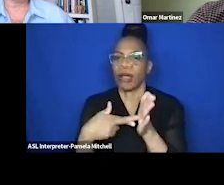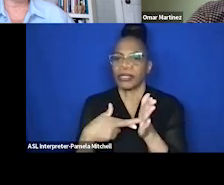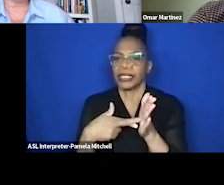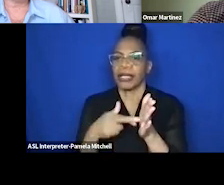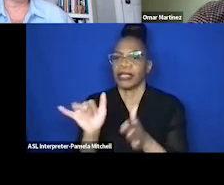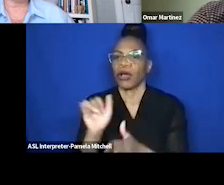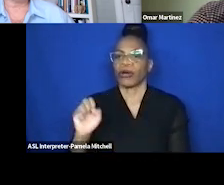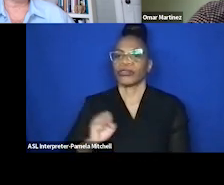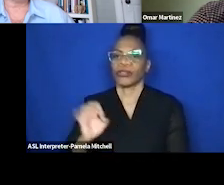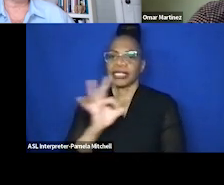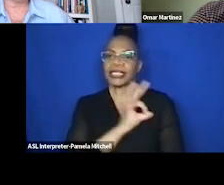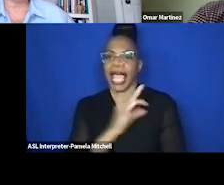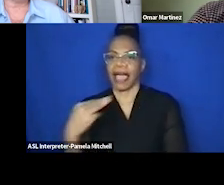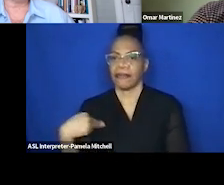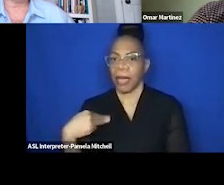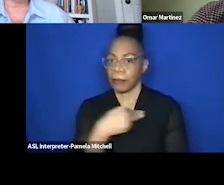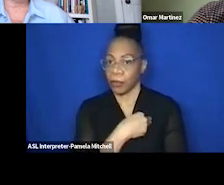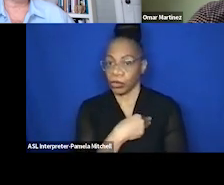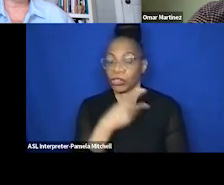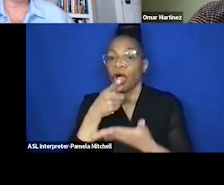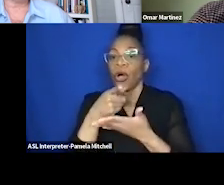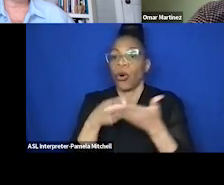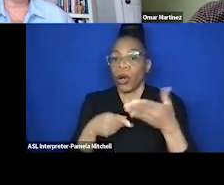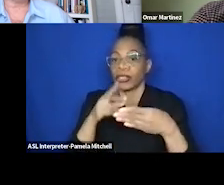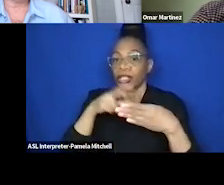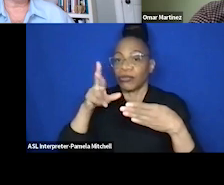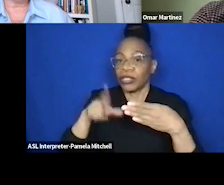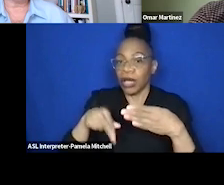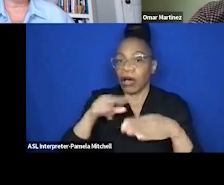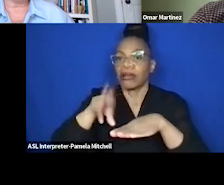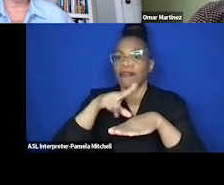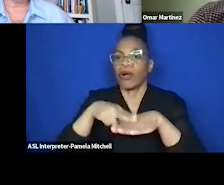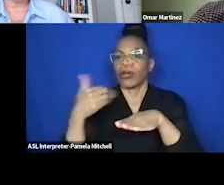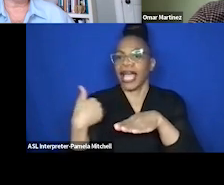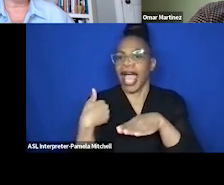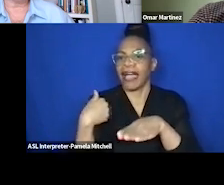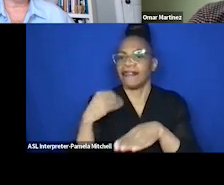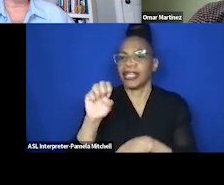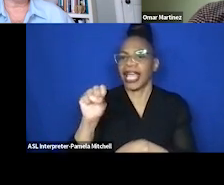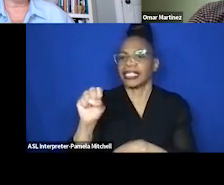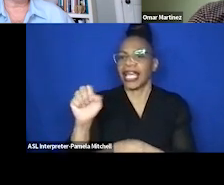Some things that came out of this were, of course, having SSA actually join our,